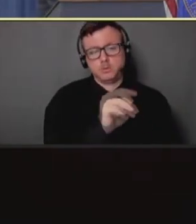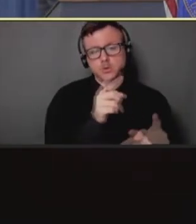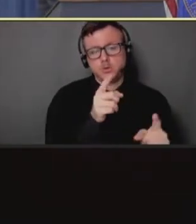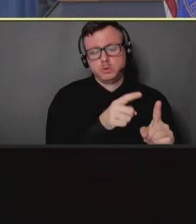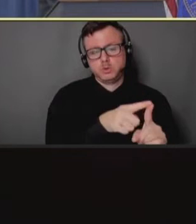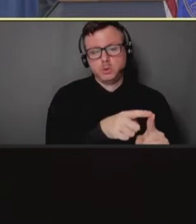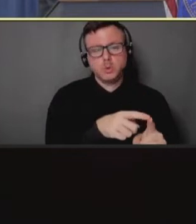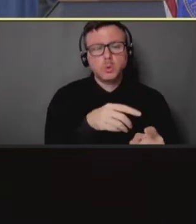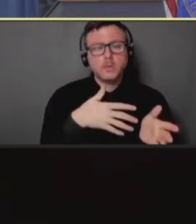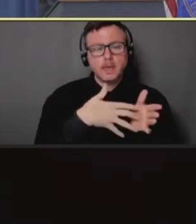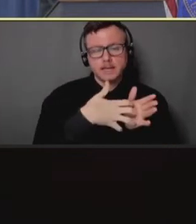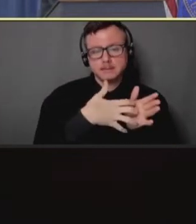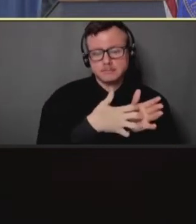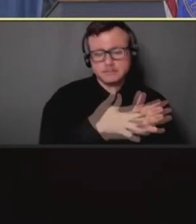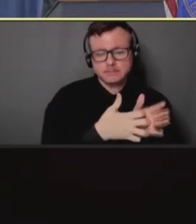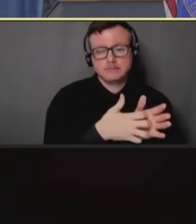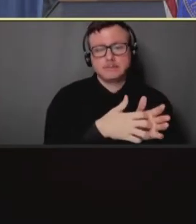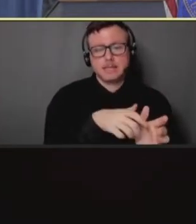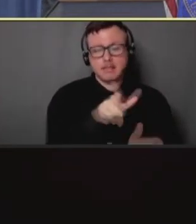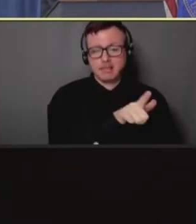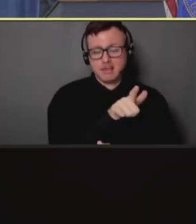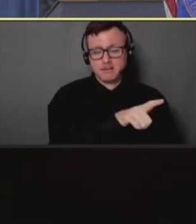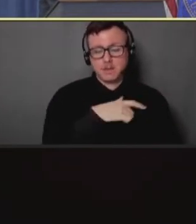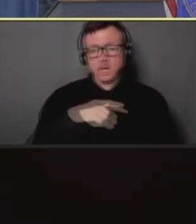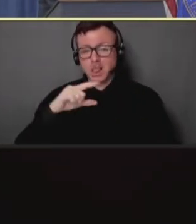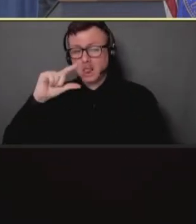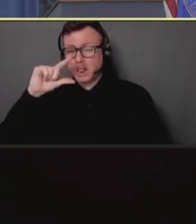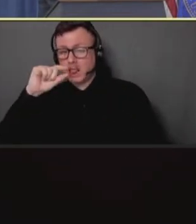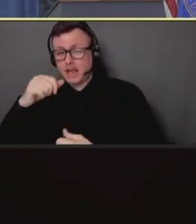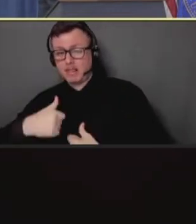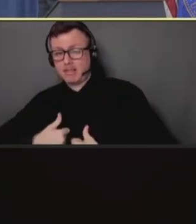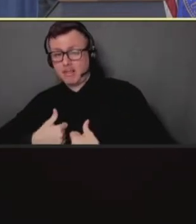on the left and the oral -- live vaccine on the right.